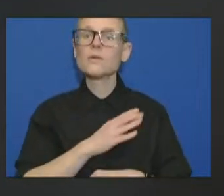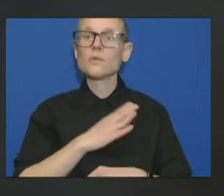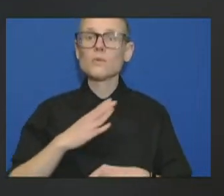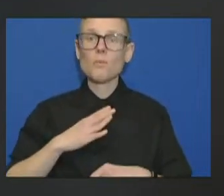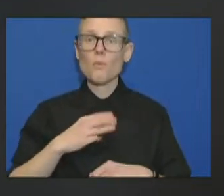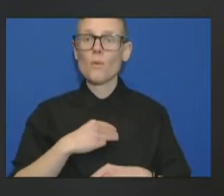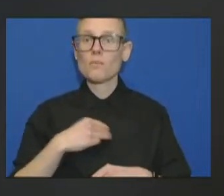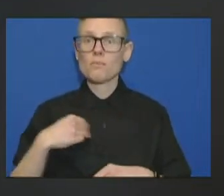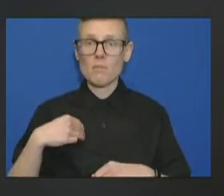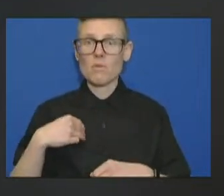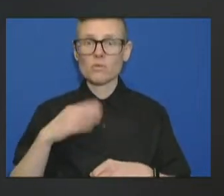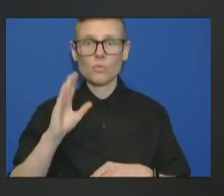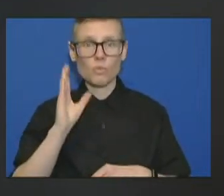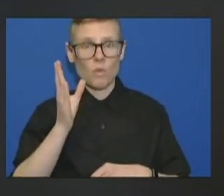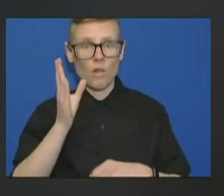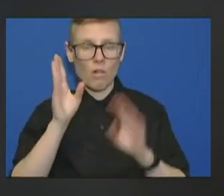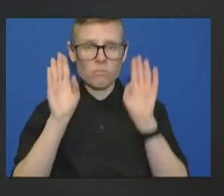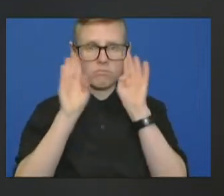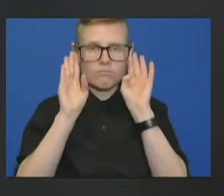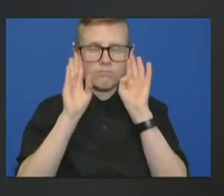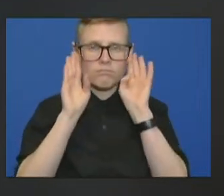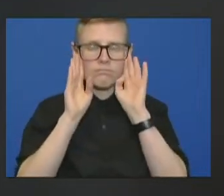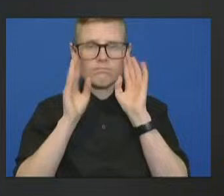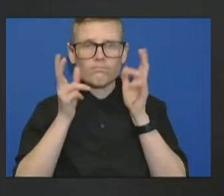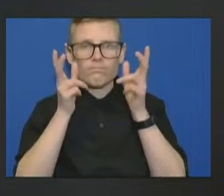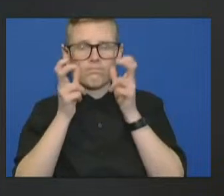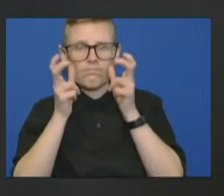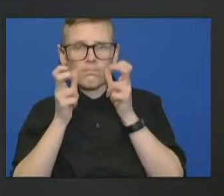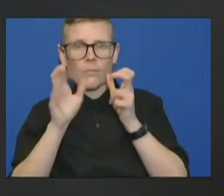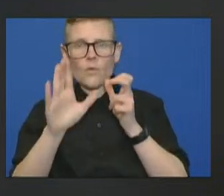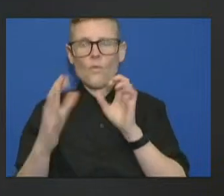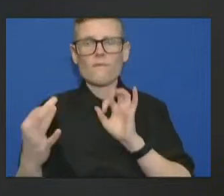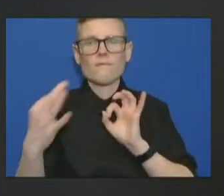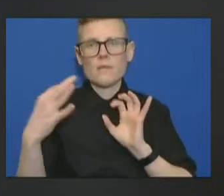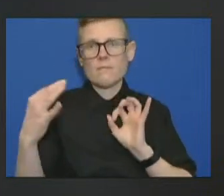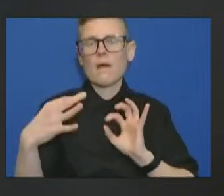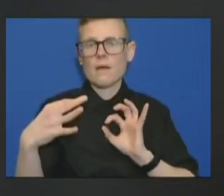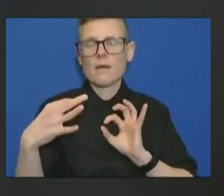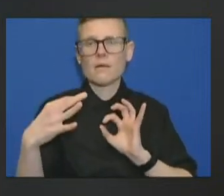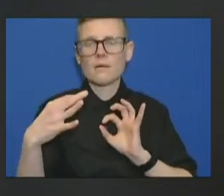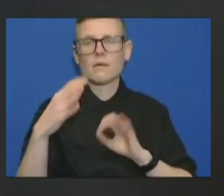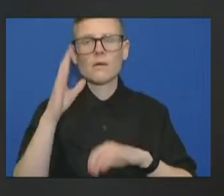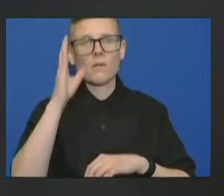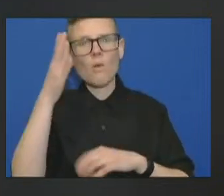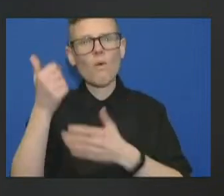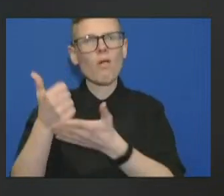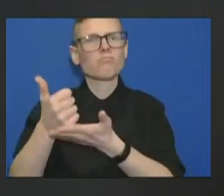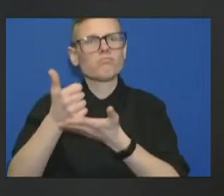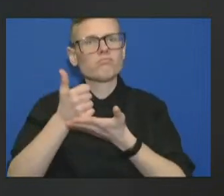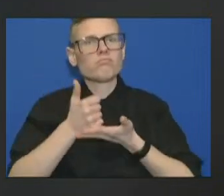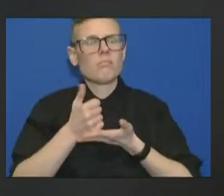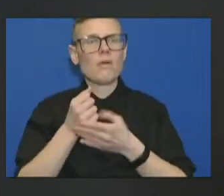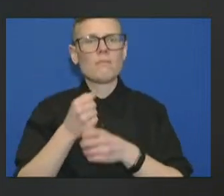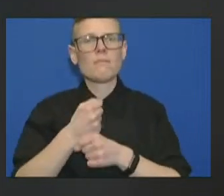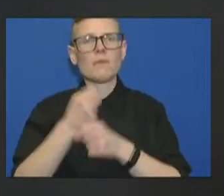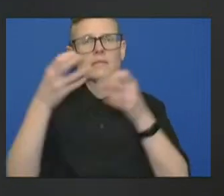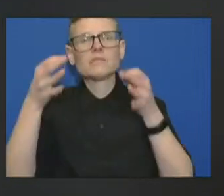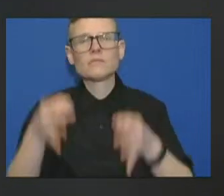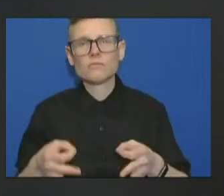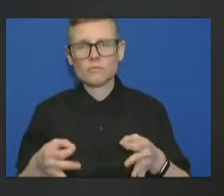ask your question. Board members are going to listen very